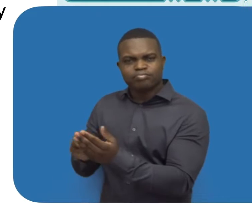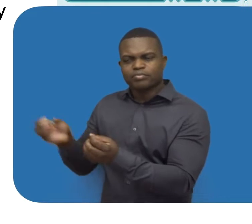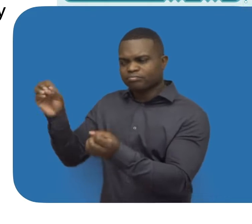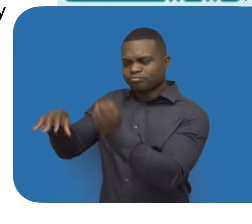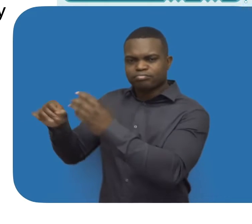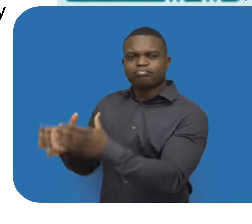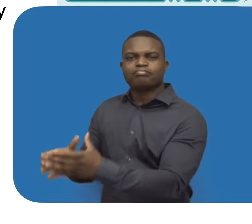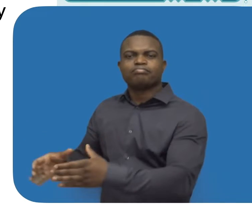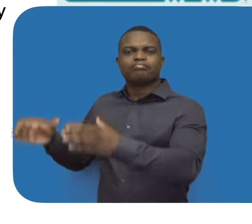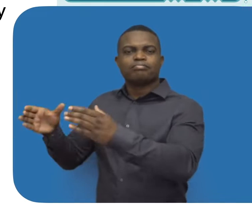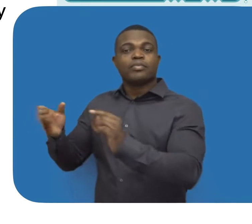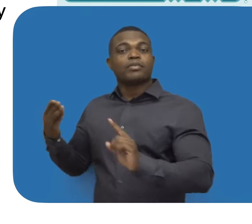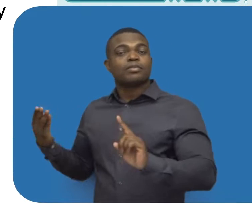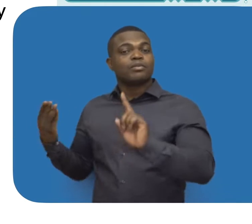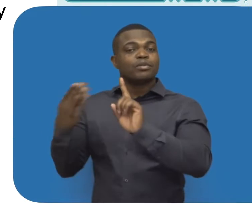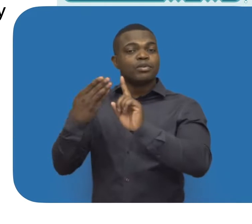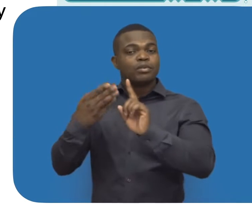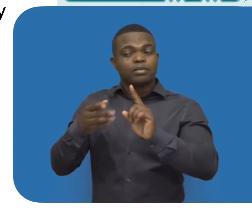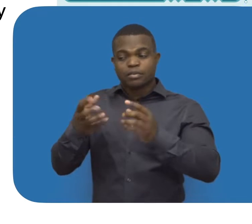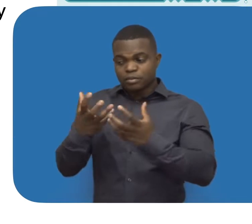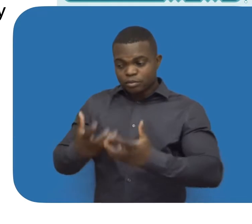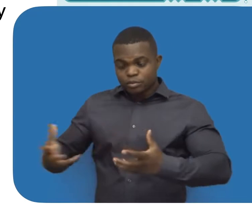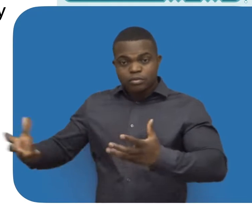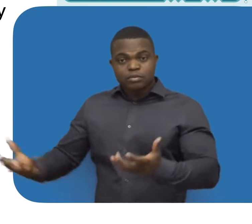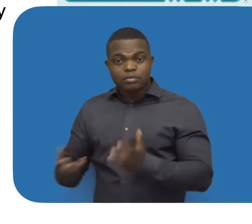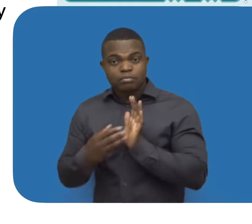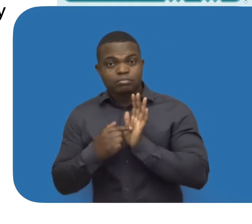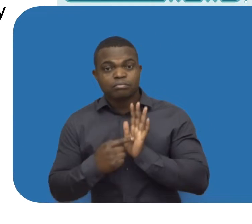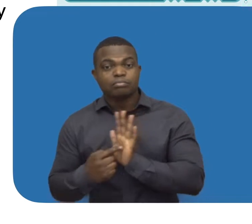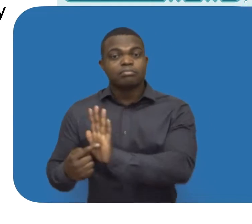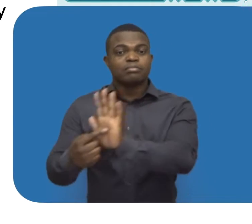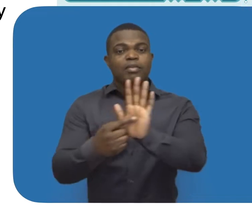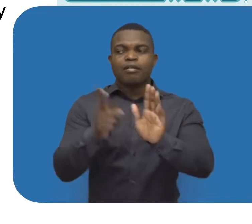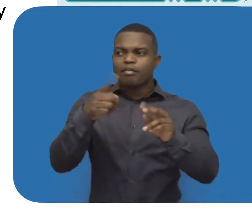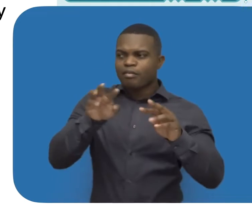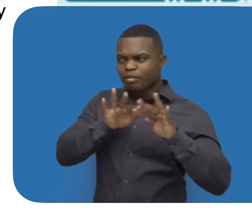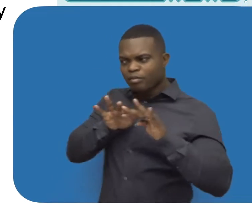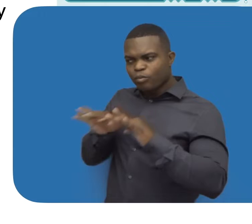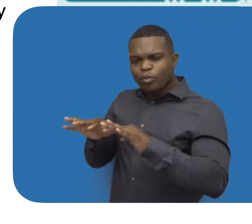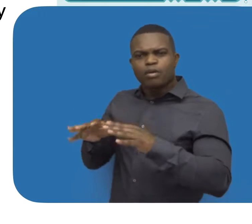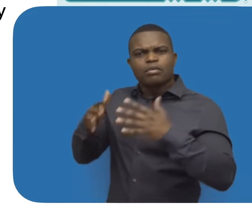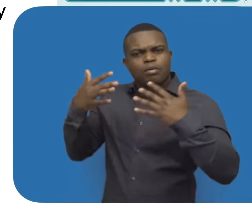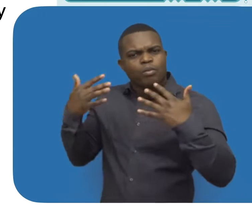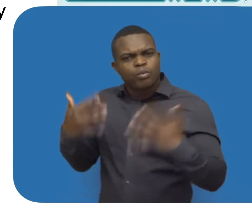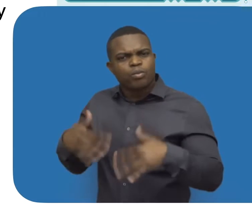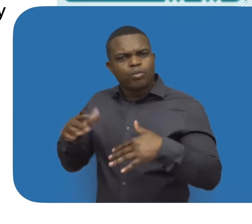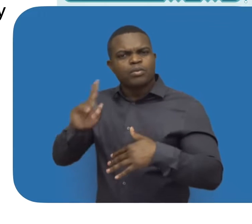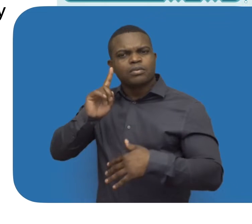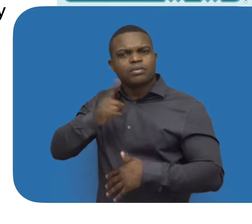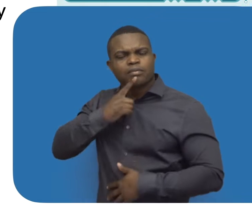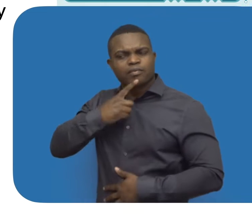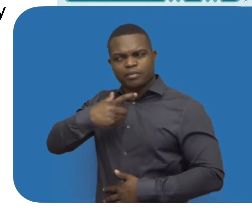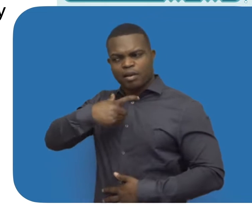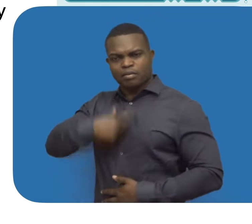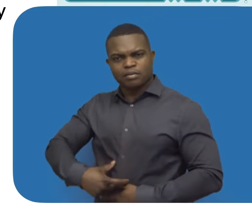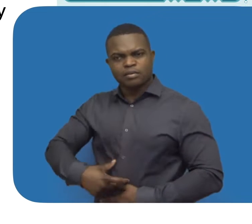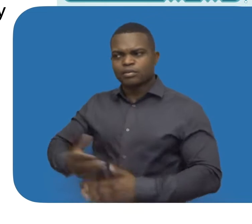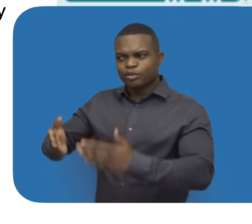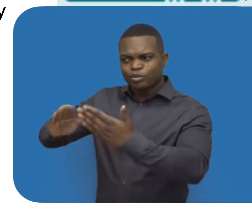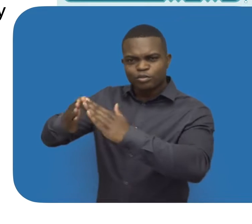The goal was to create a resource that would be entertaining, informative, and that would support the identity of the community.